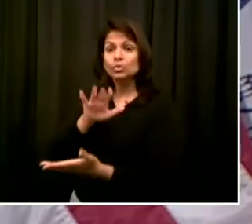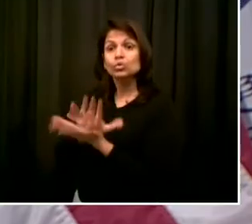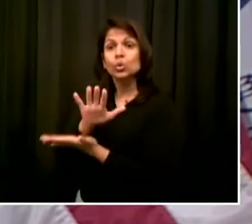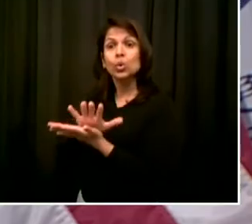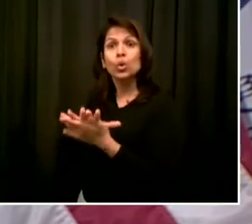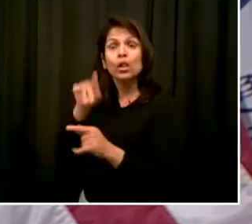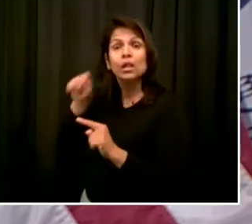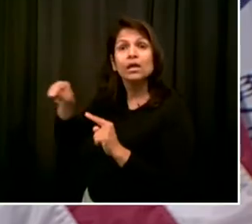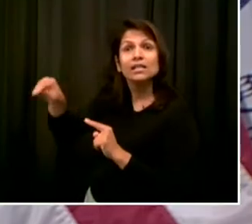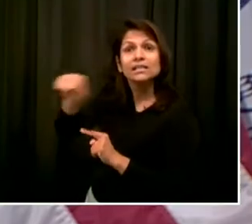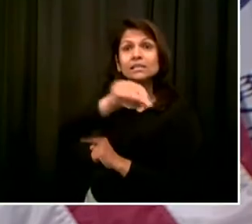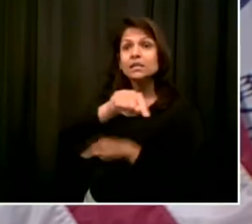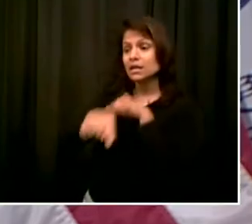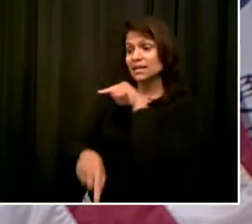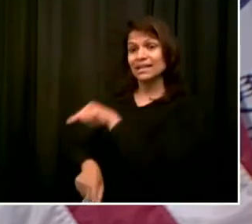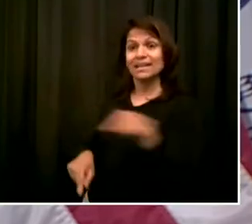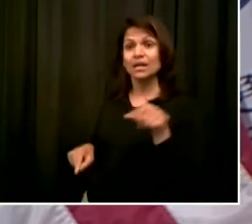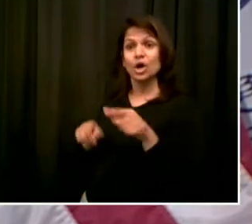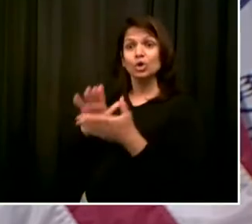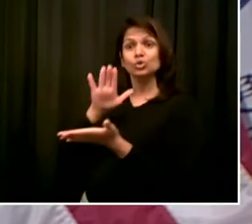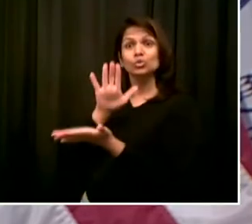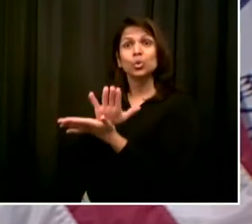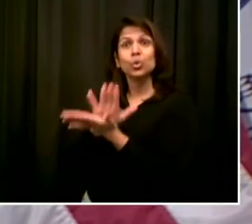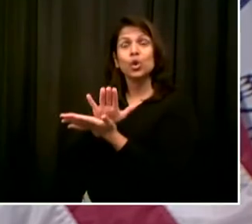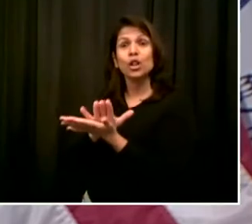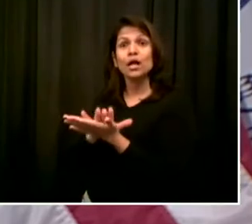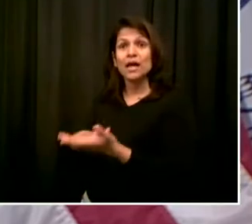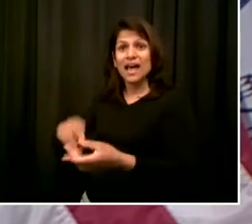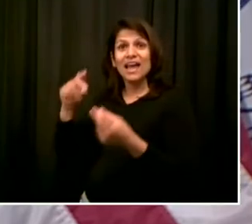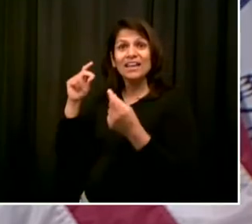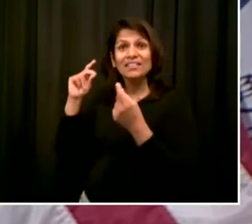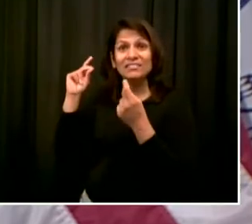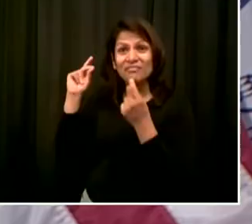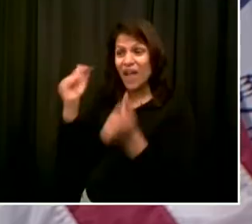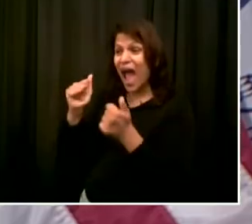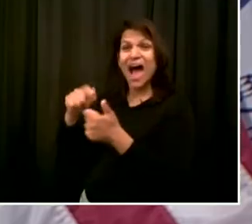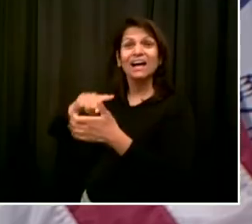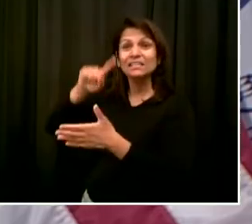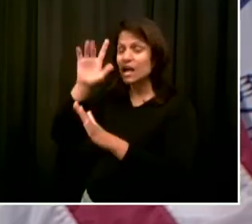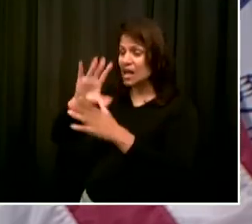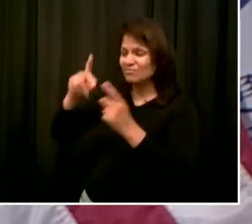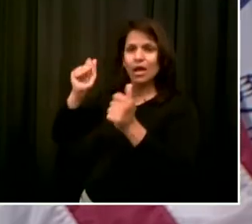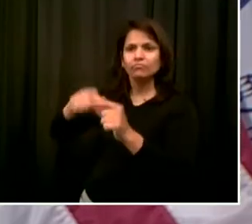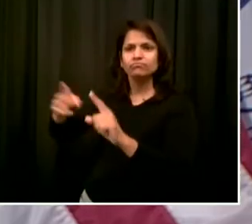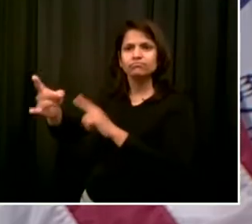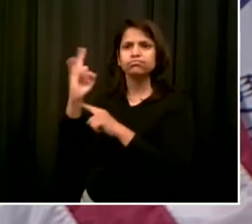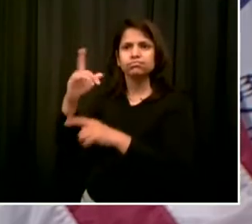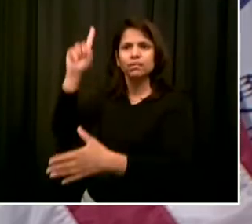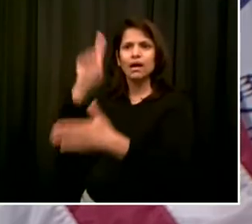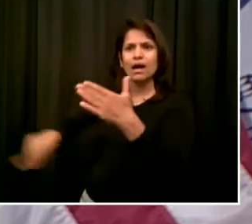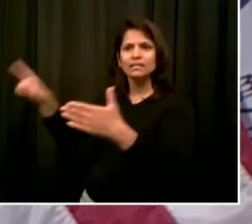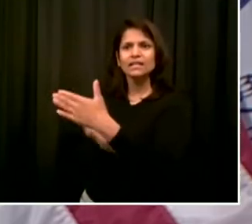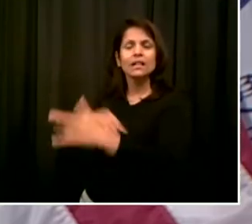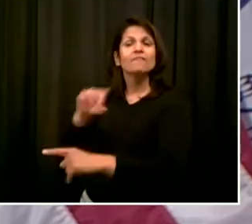SCHOOL SAFETCAY N O DIS TJOB